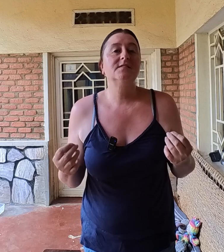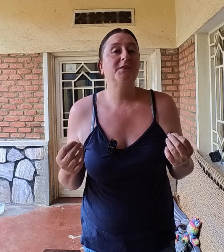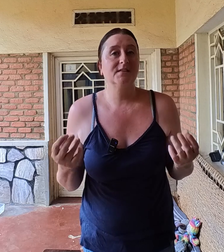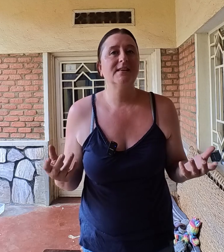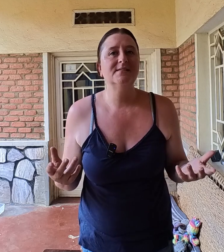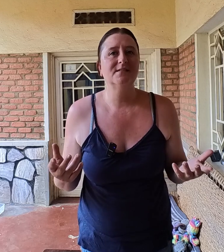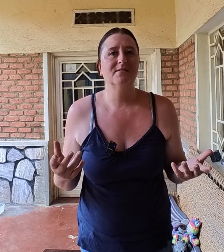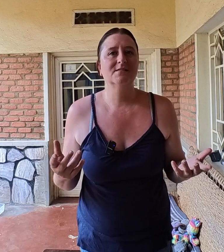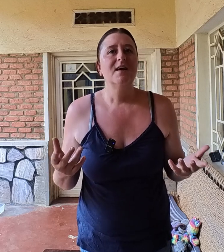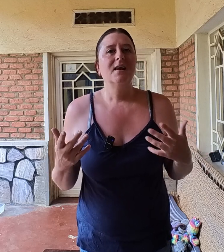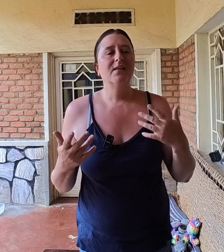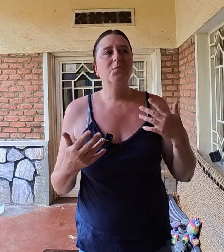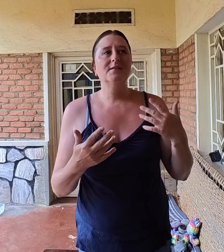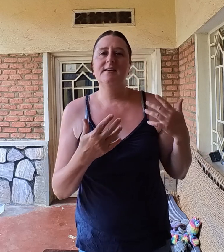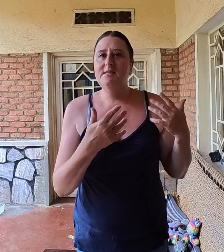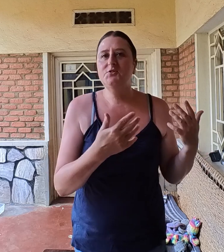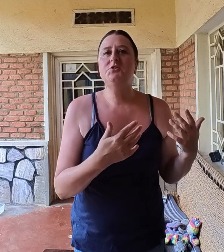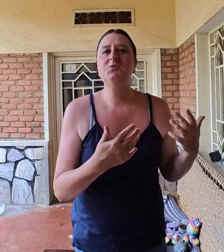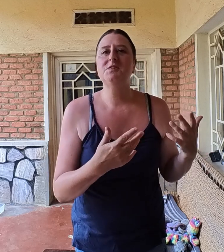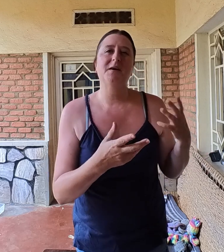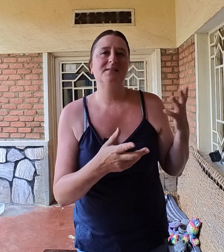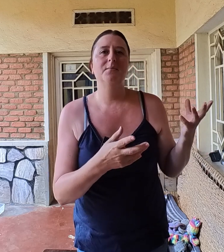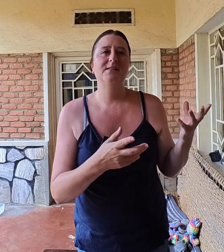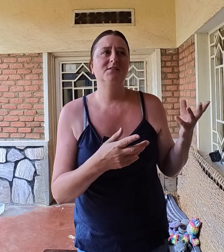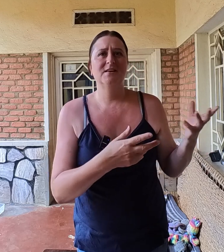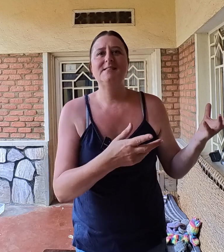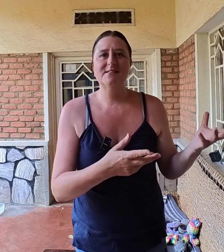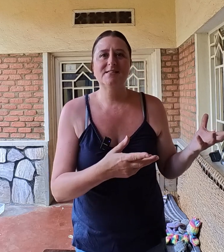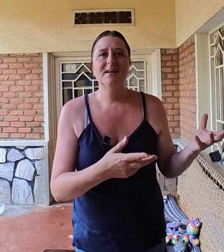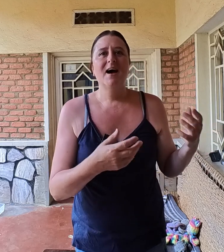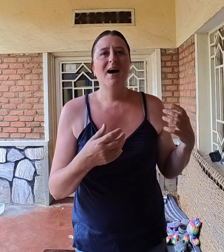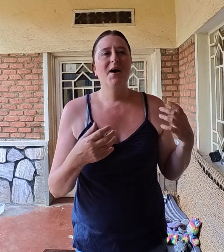gorilla's buttock an insult, like the word igicucu which basically means 'you're an idiot,''